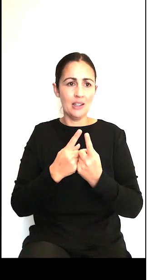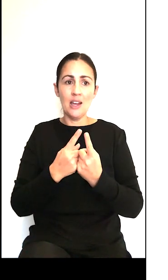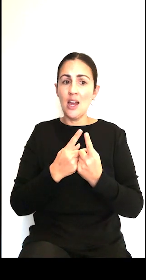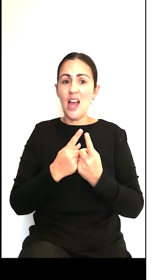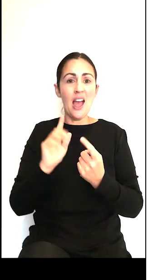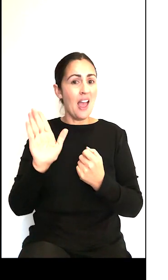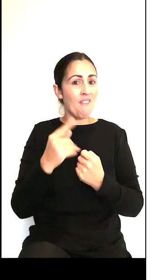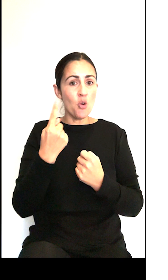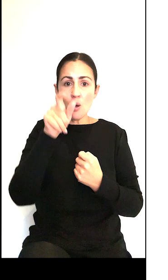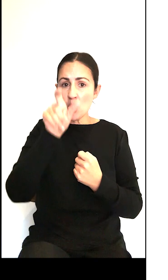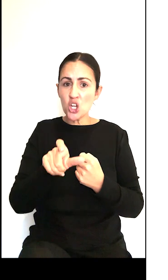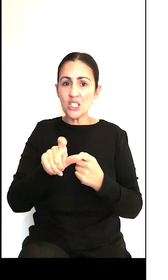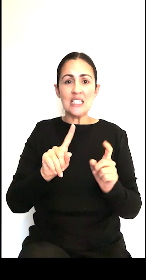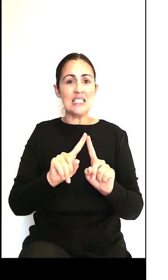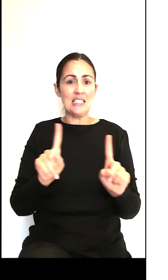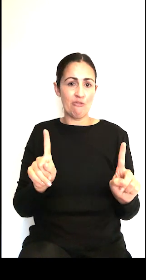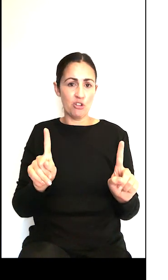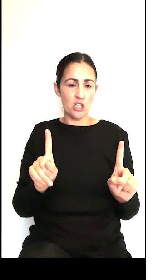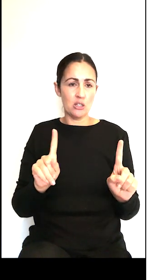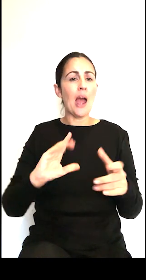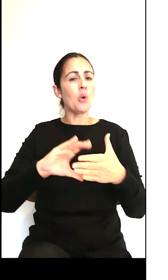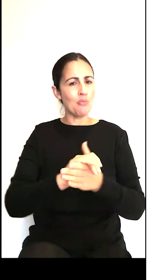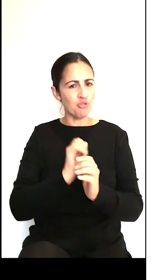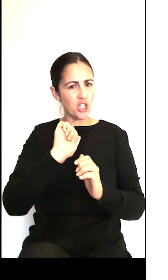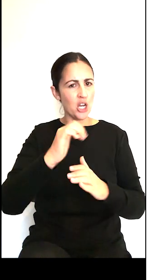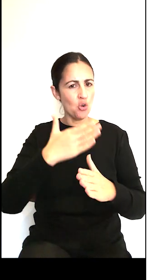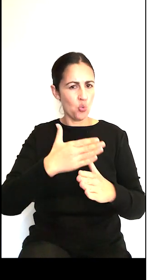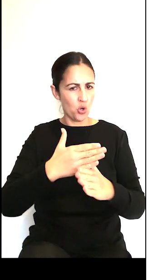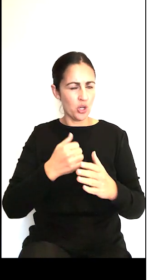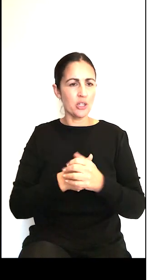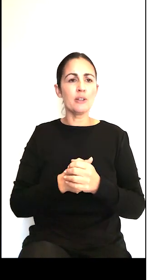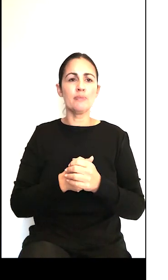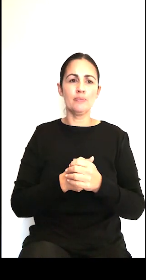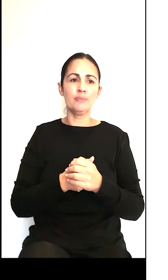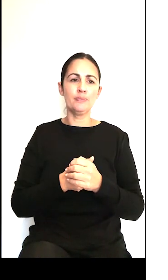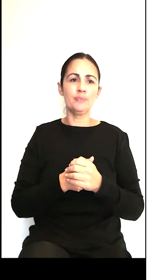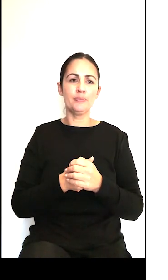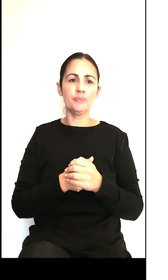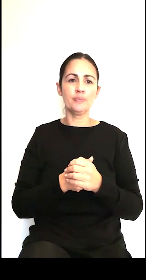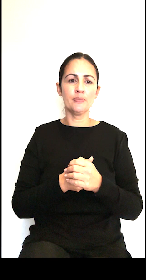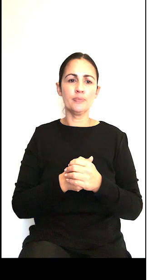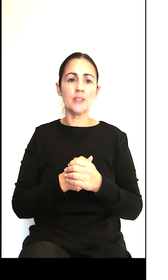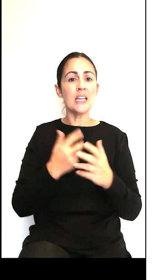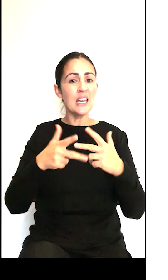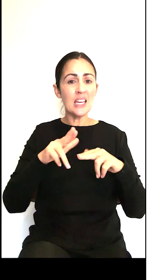and we certainly appreciate your contributions and these are particularly important when you are supporting someone in the